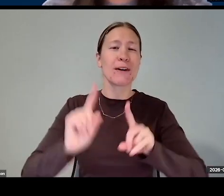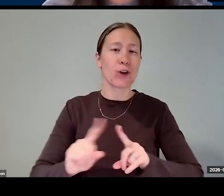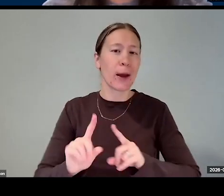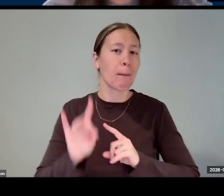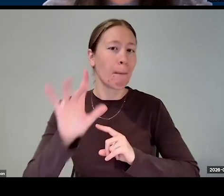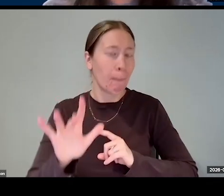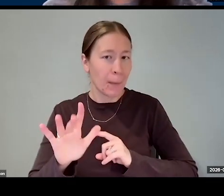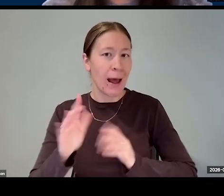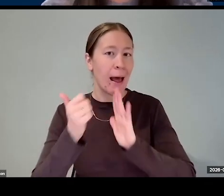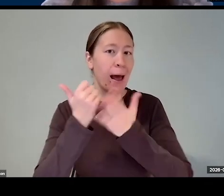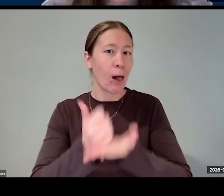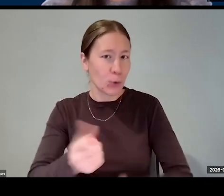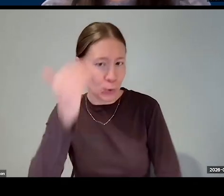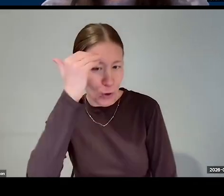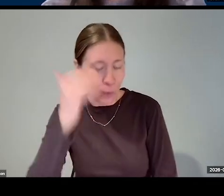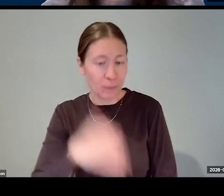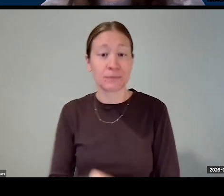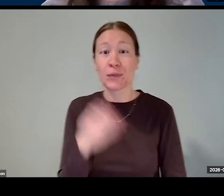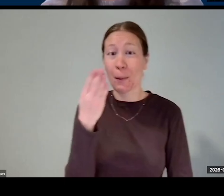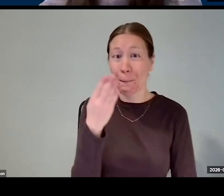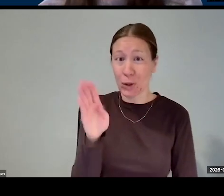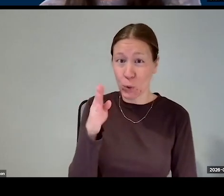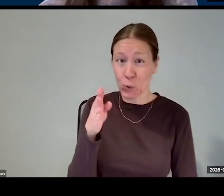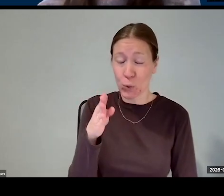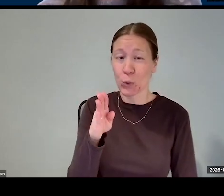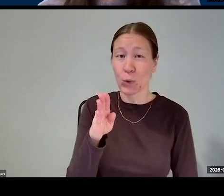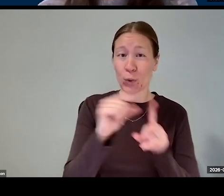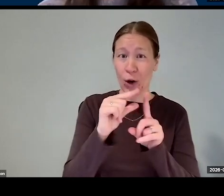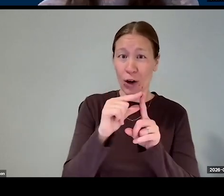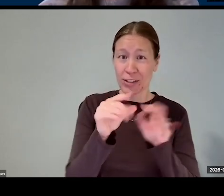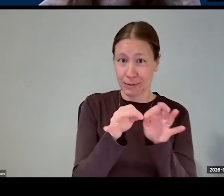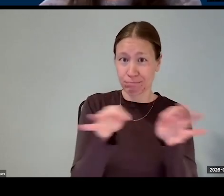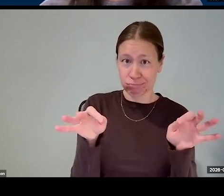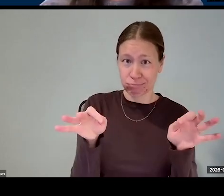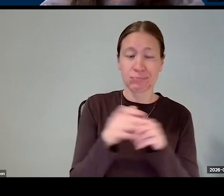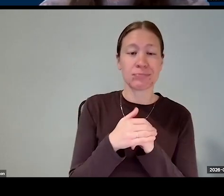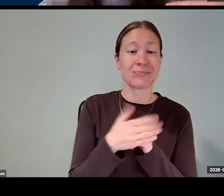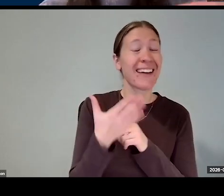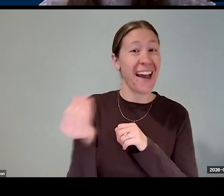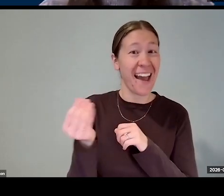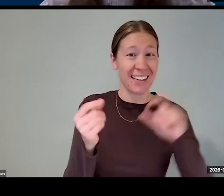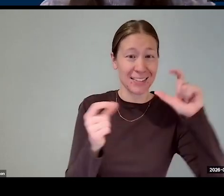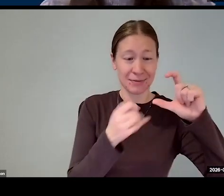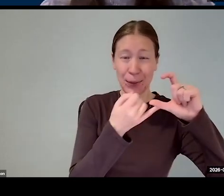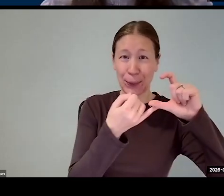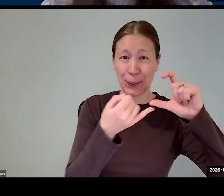and an underline that makes it look different from the rest of the text on the slide. So I can pretty quickly say,